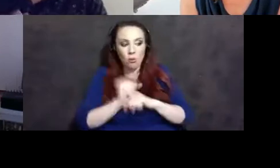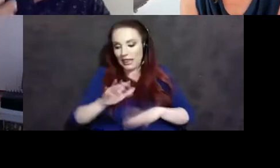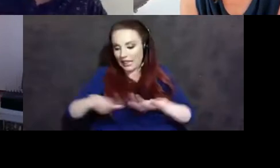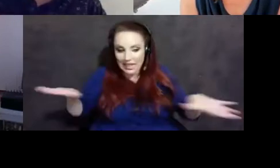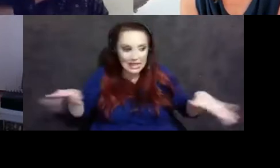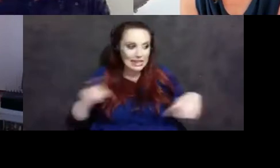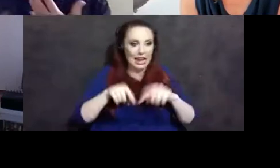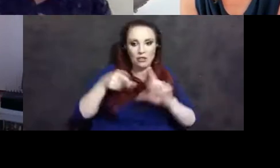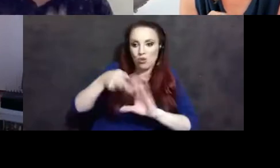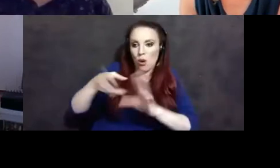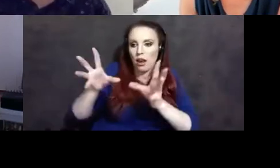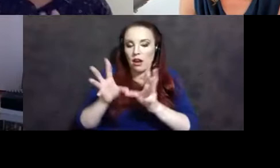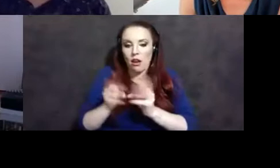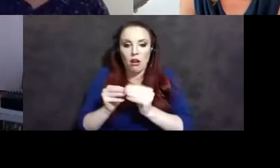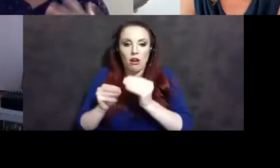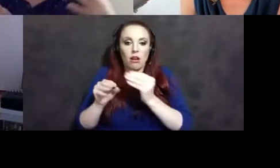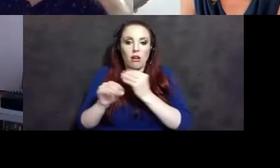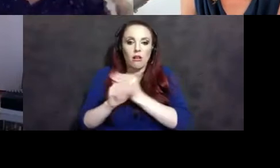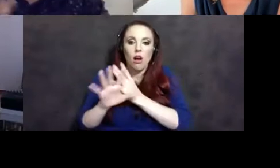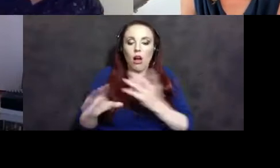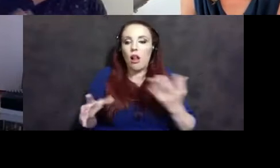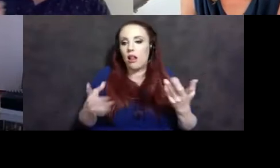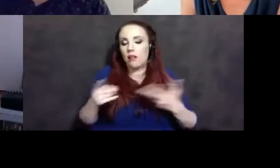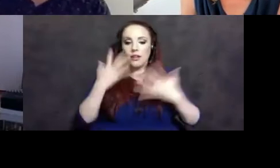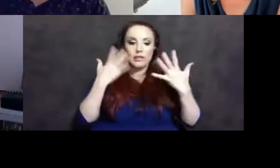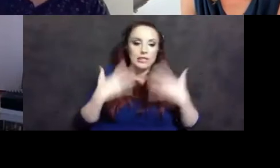call or like very, very sad and not OK that day.